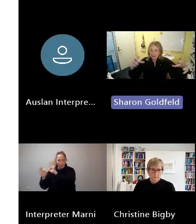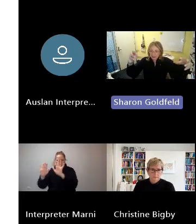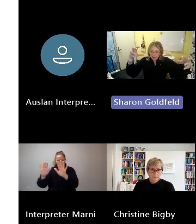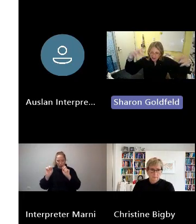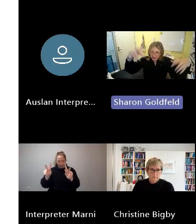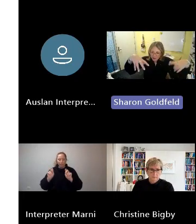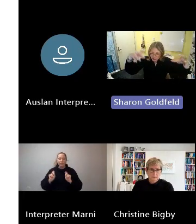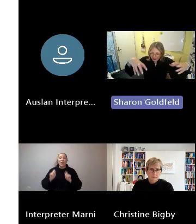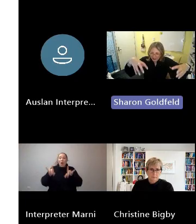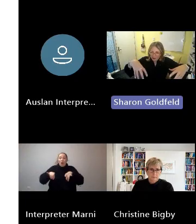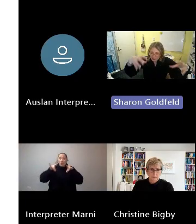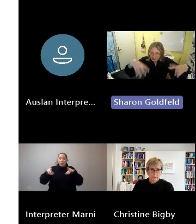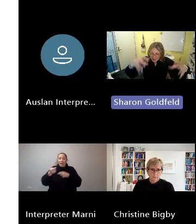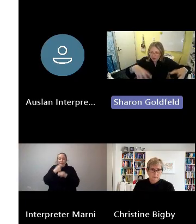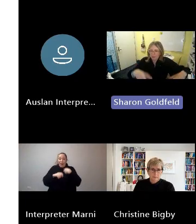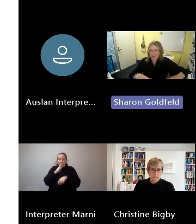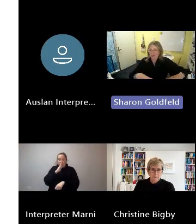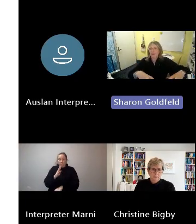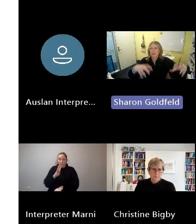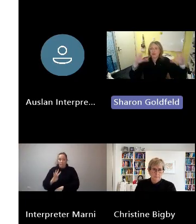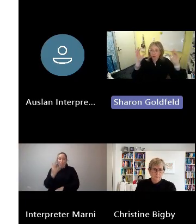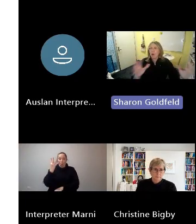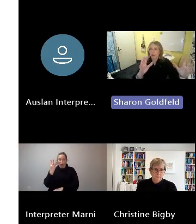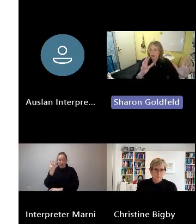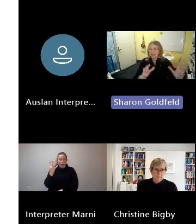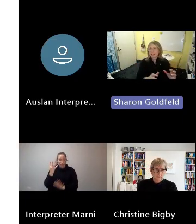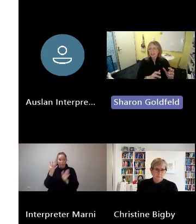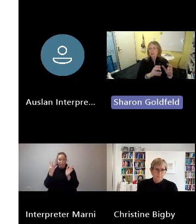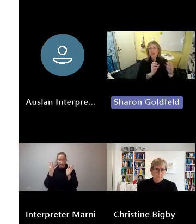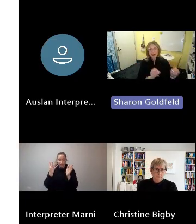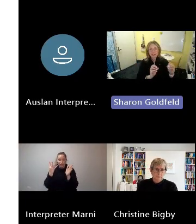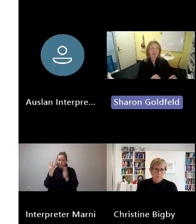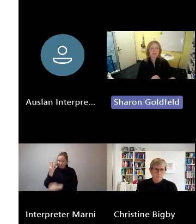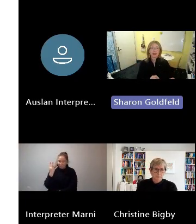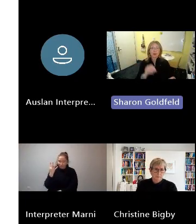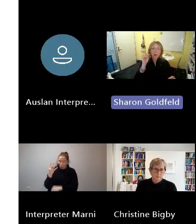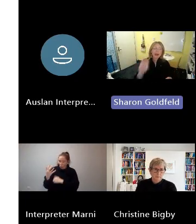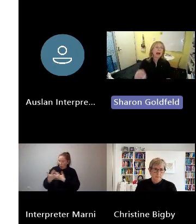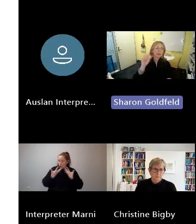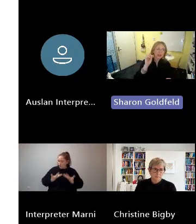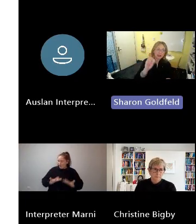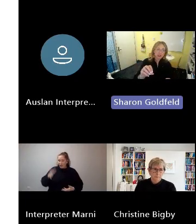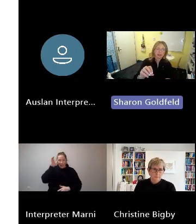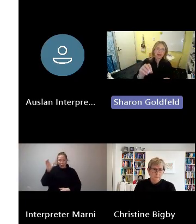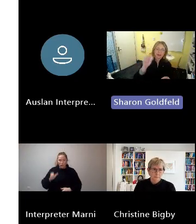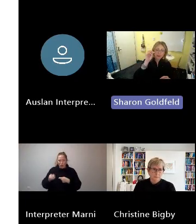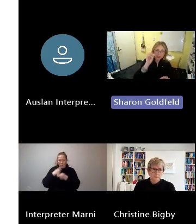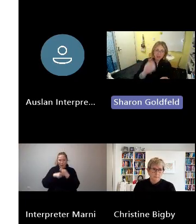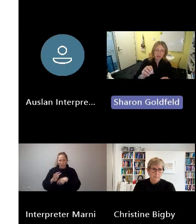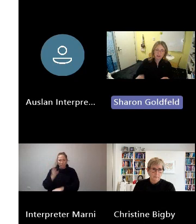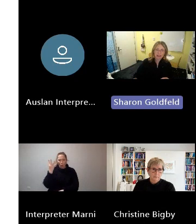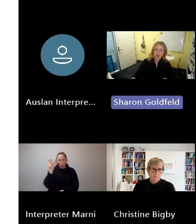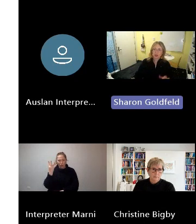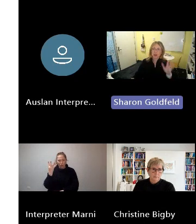Little pissant Australia, 26 million people, fourth. So that tells me we are at the potential as a country